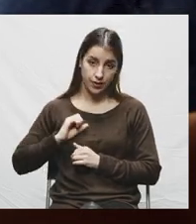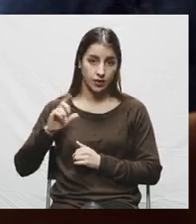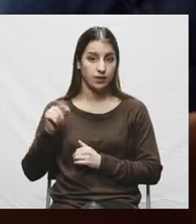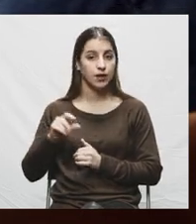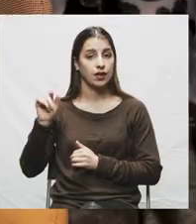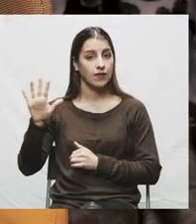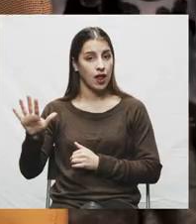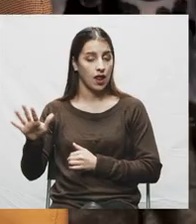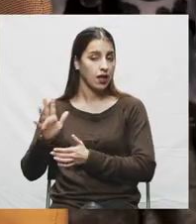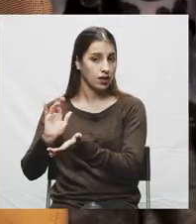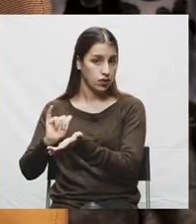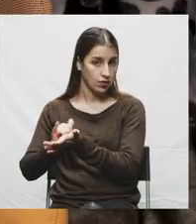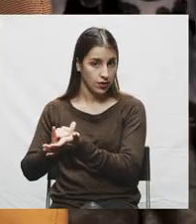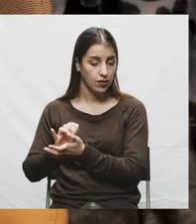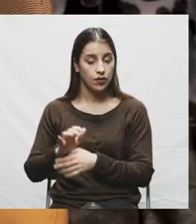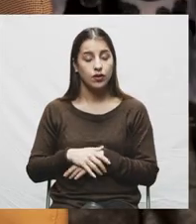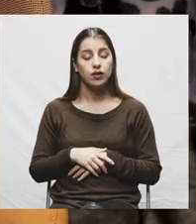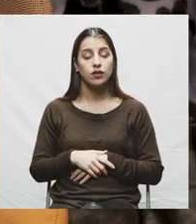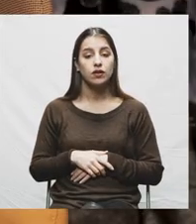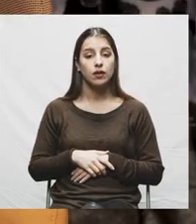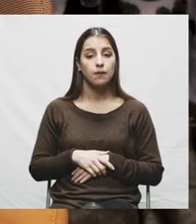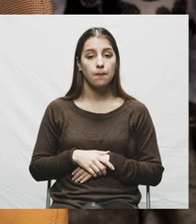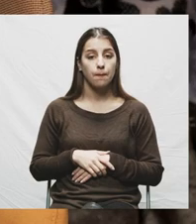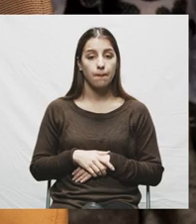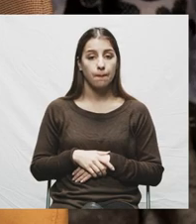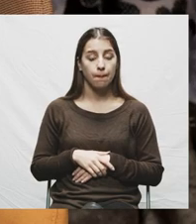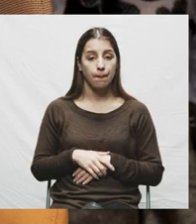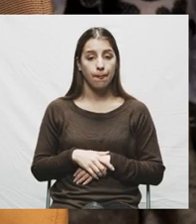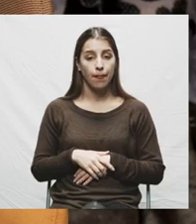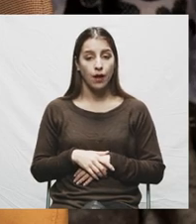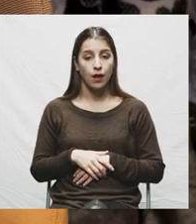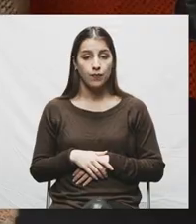And that, at the time, had a relationship...